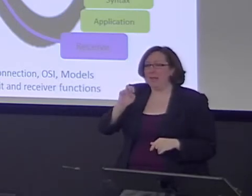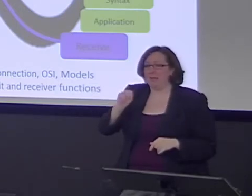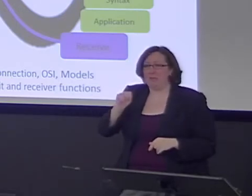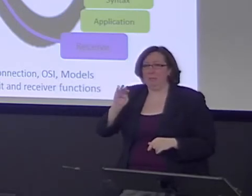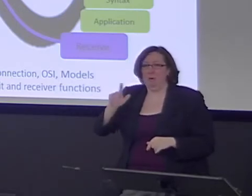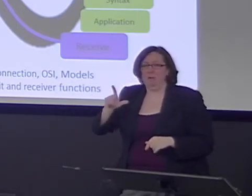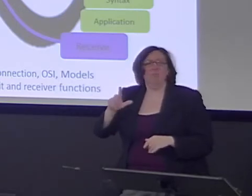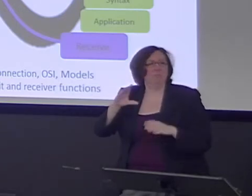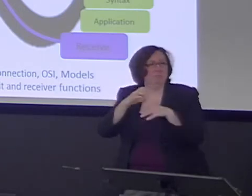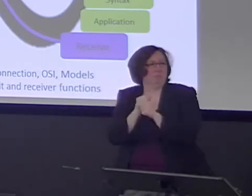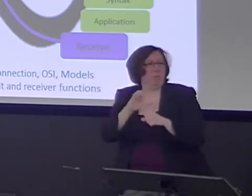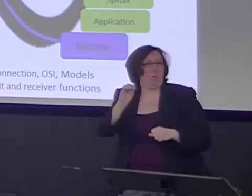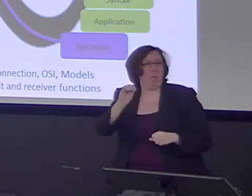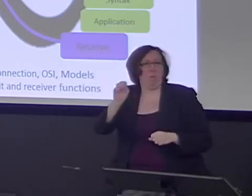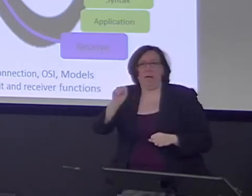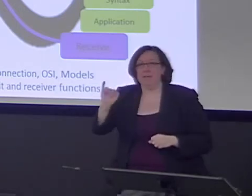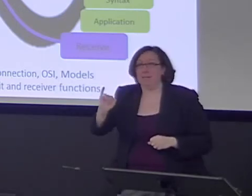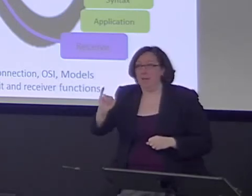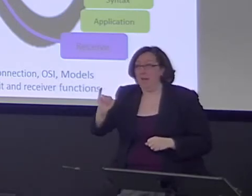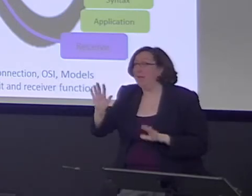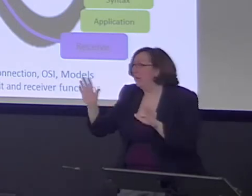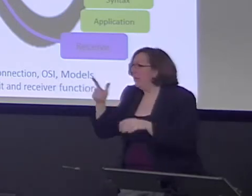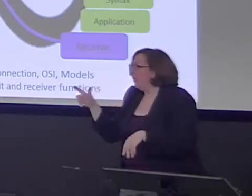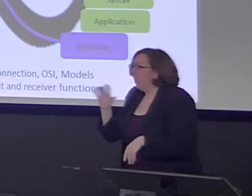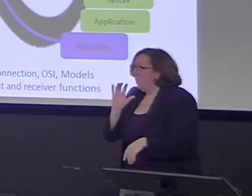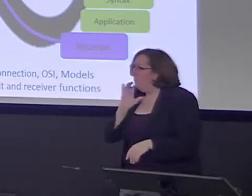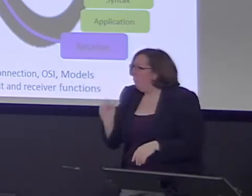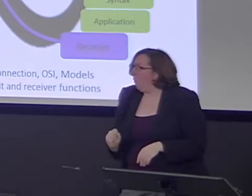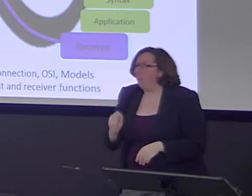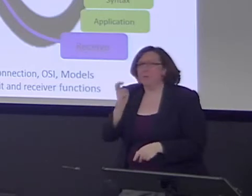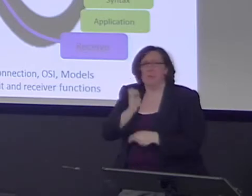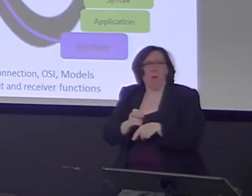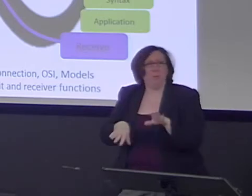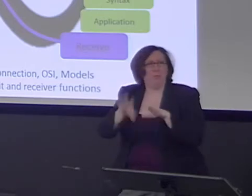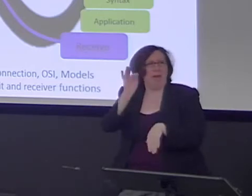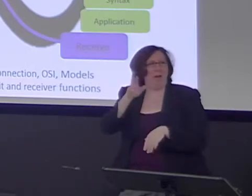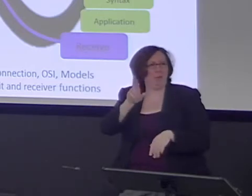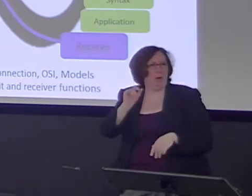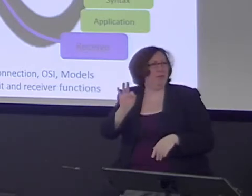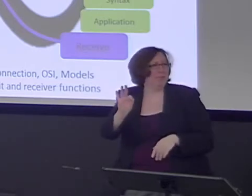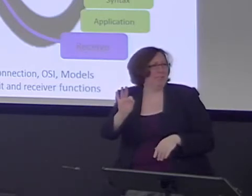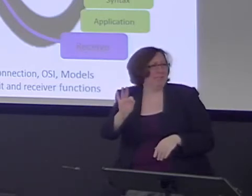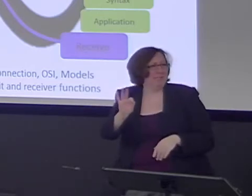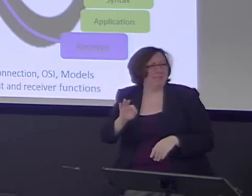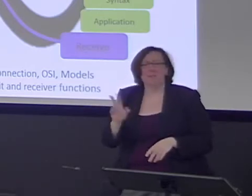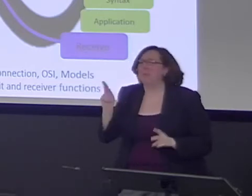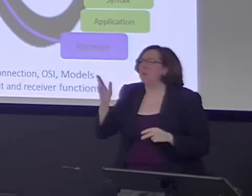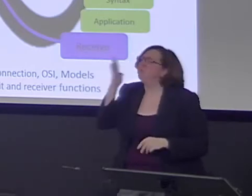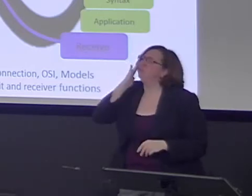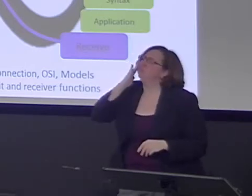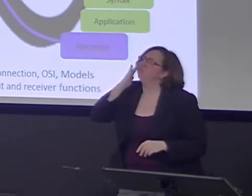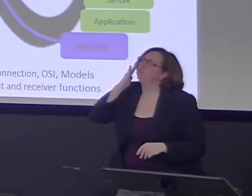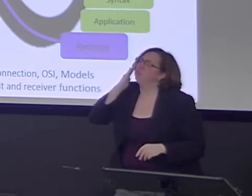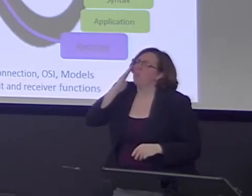that it's hard to find original references for them. Everybody just says, oh yeah, according to the OSI model,